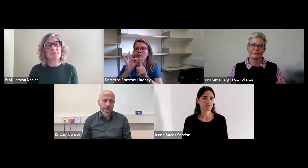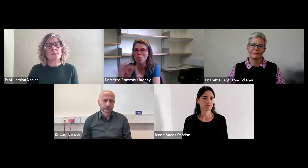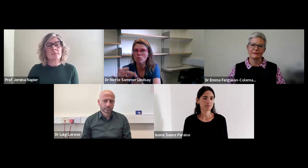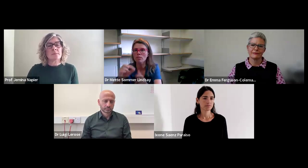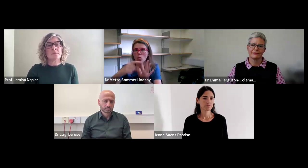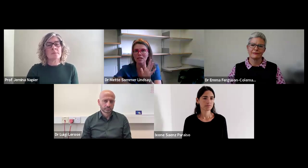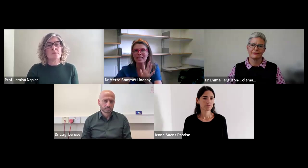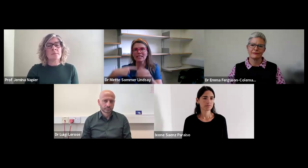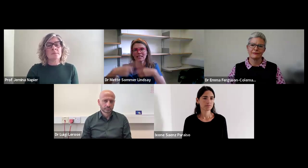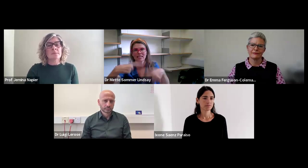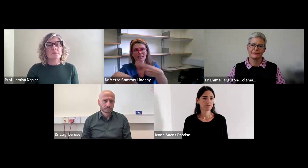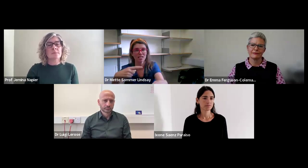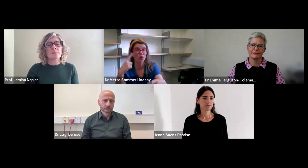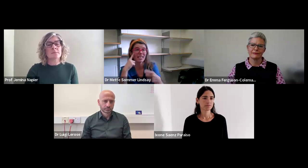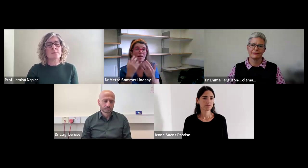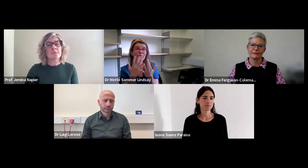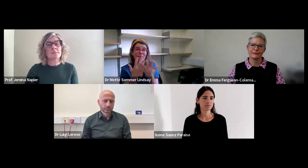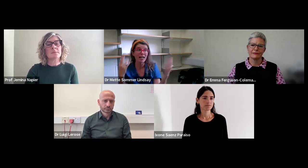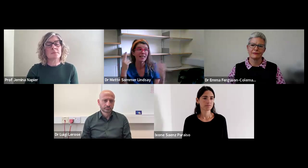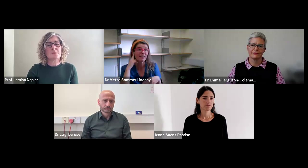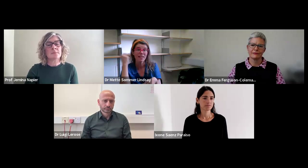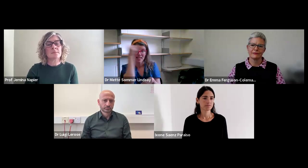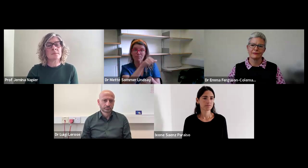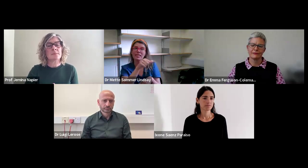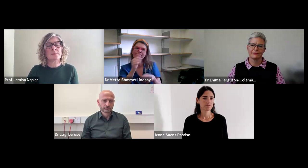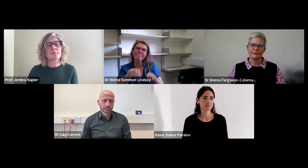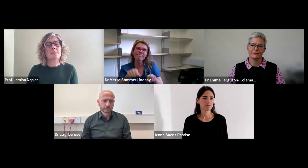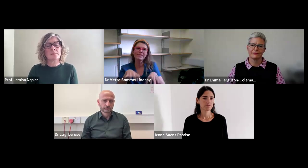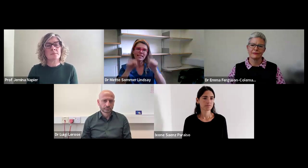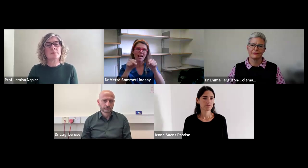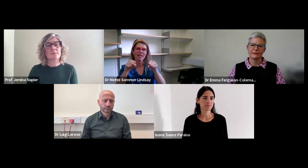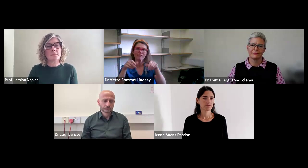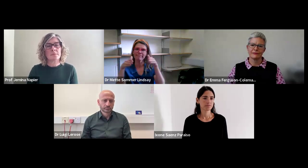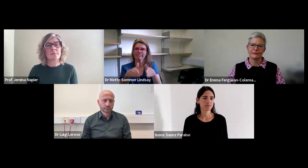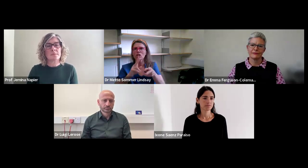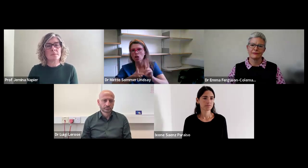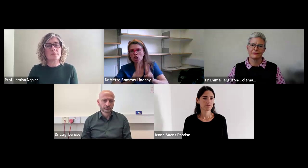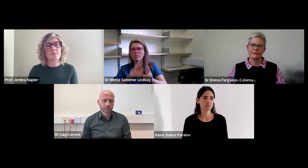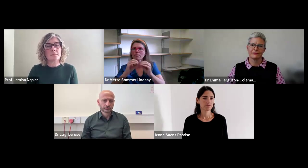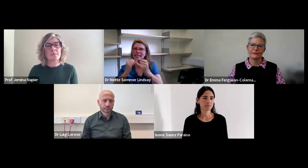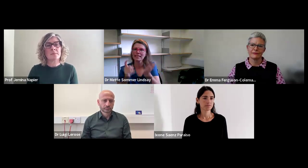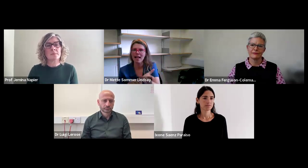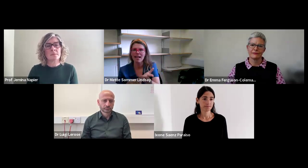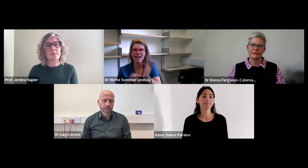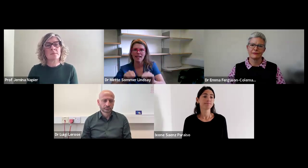job and then promotion and other opportunities can exist as long as there's that critical mass,